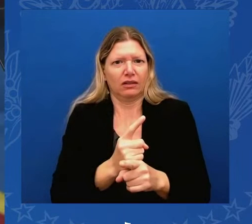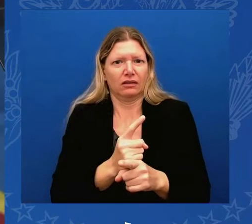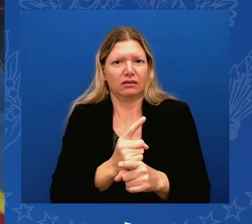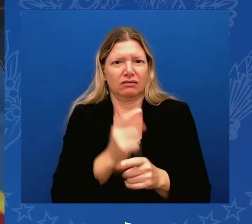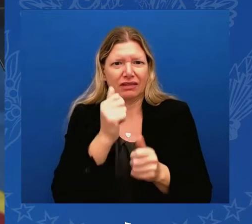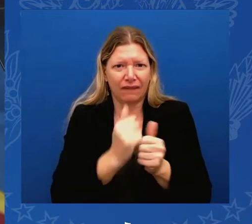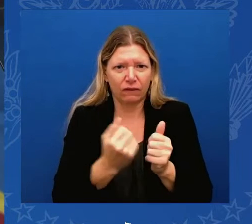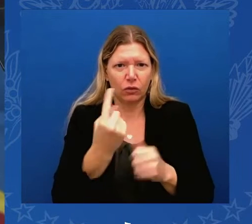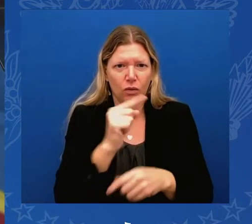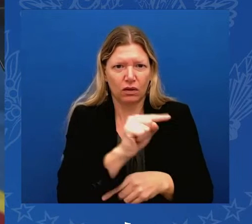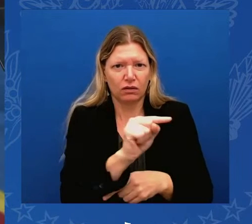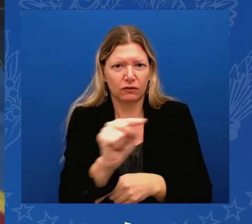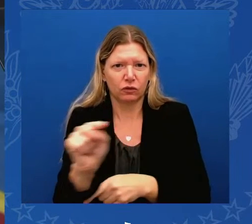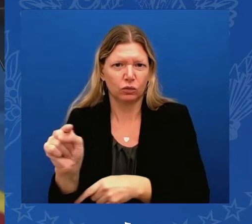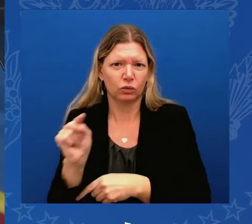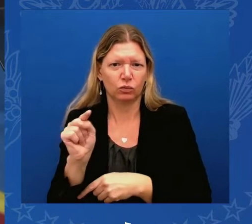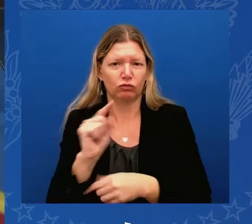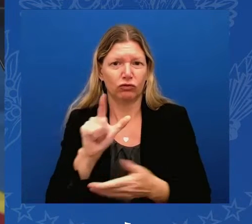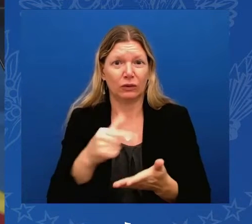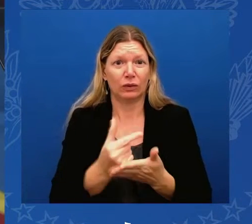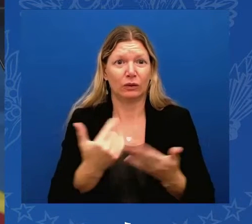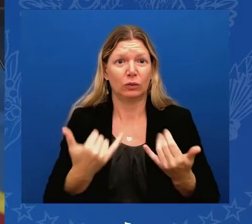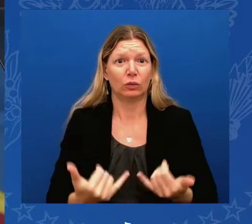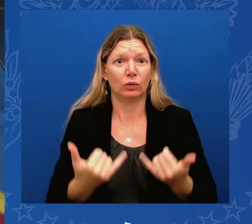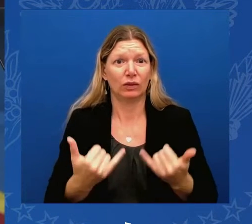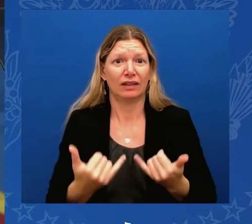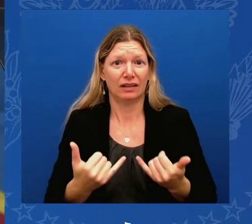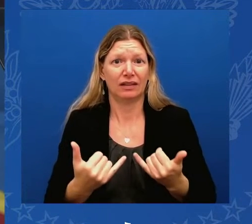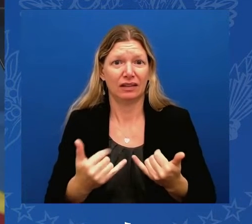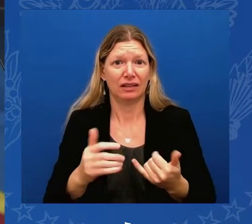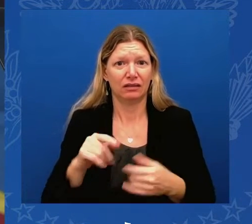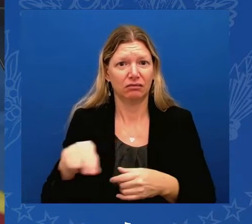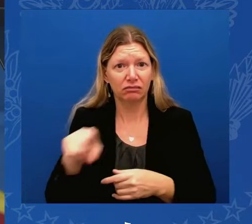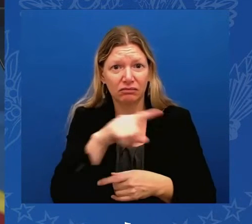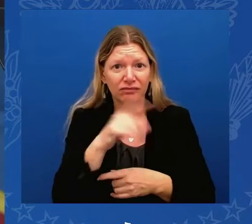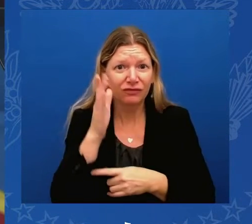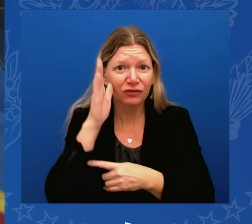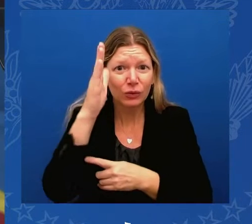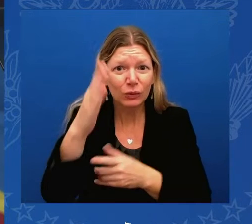You'll face complicated, tough moments. In these moments, you'll listen to others,